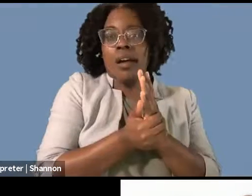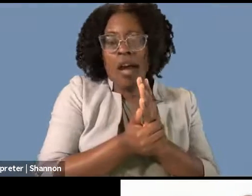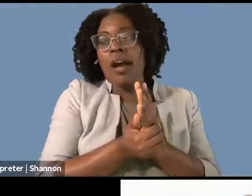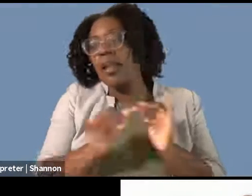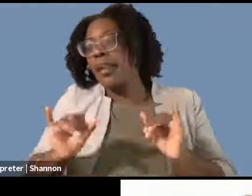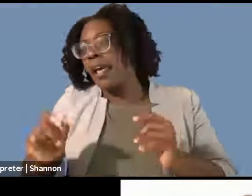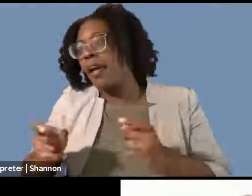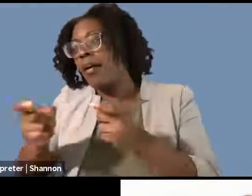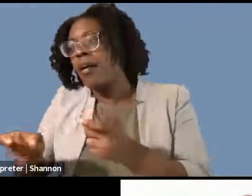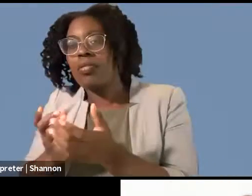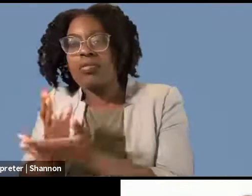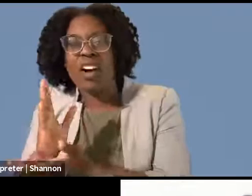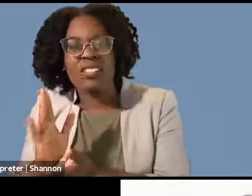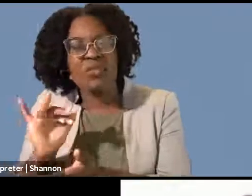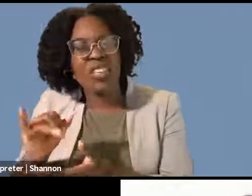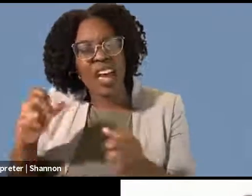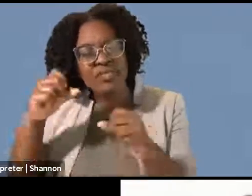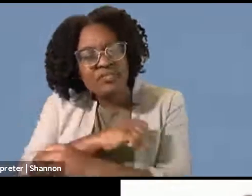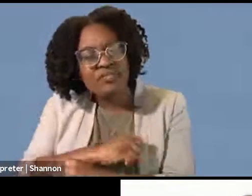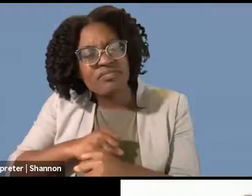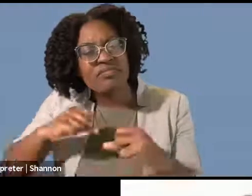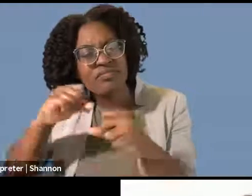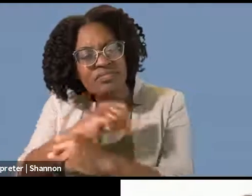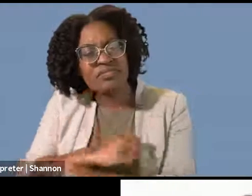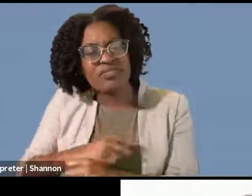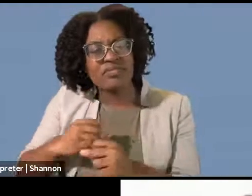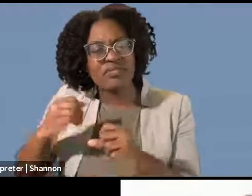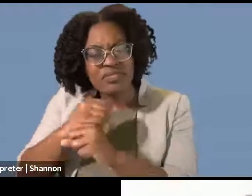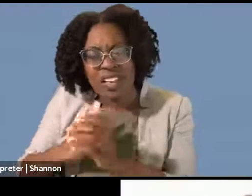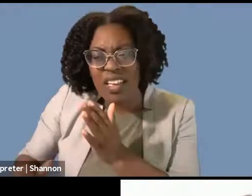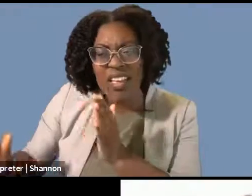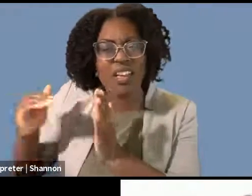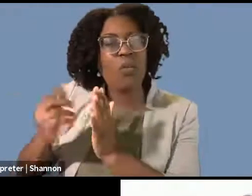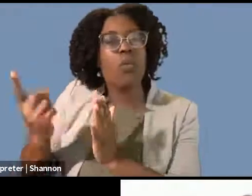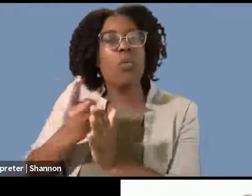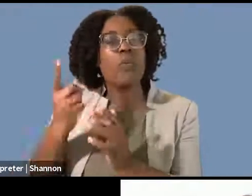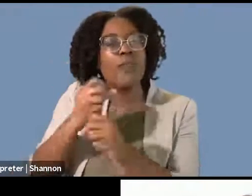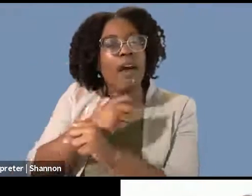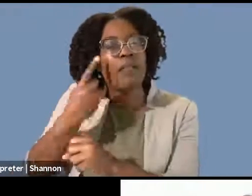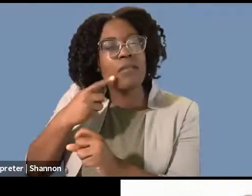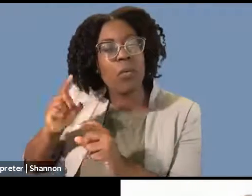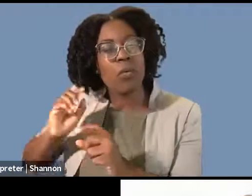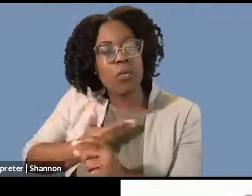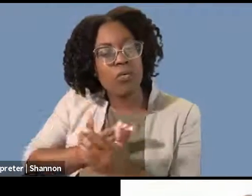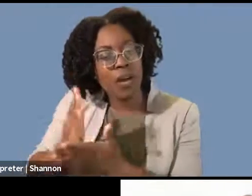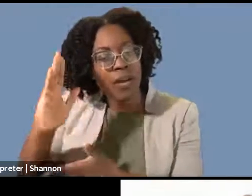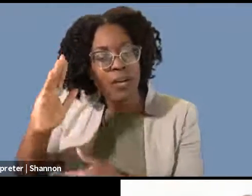through this over and over and over and over again. It is all trying to discount our vote